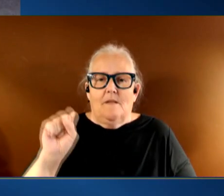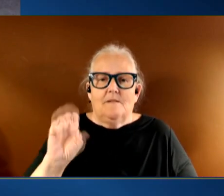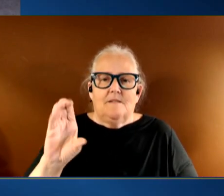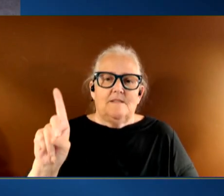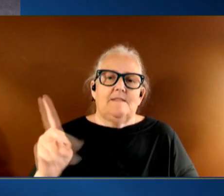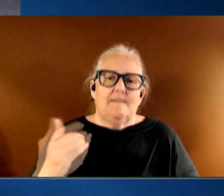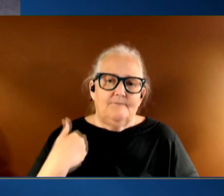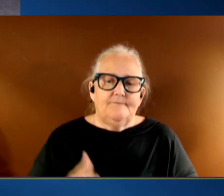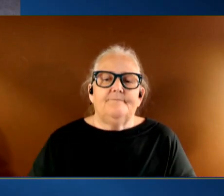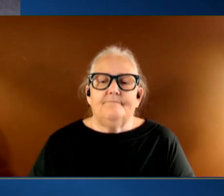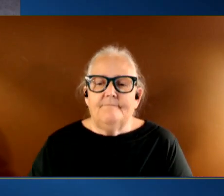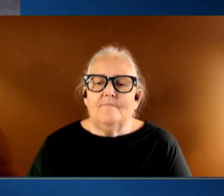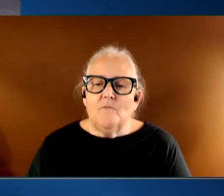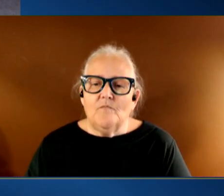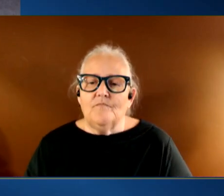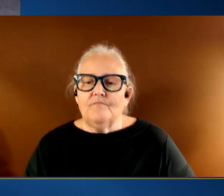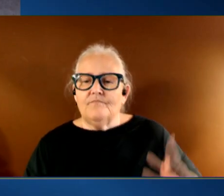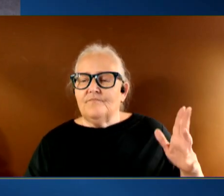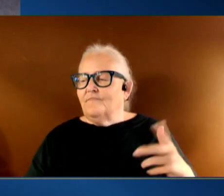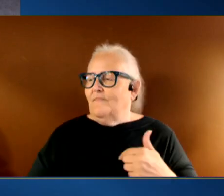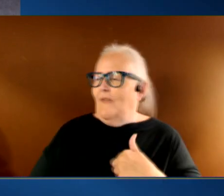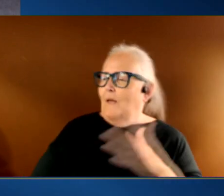Annie Ross-Womack: I'm just going to ditto because we're running out of time.